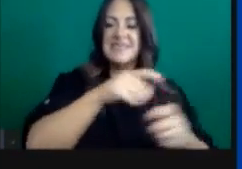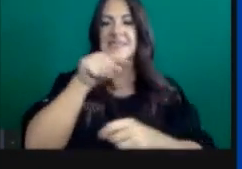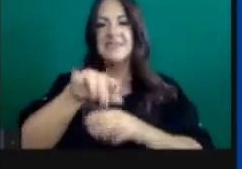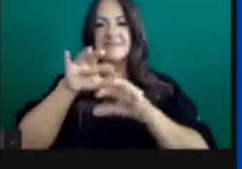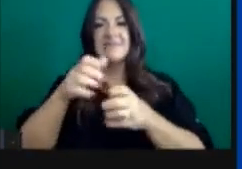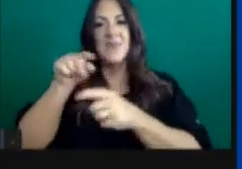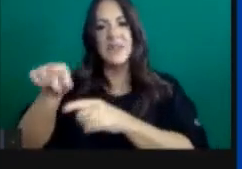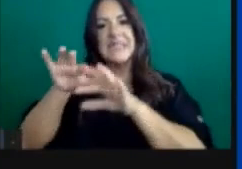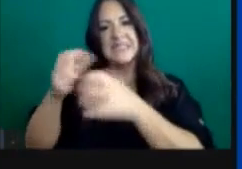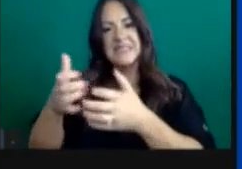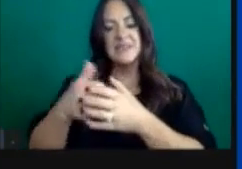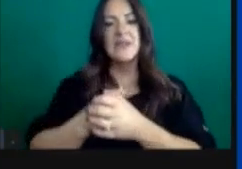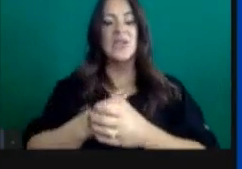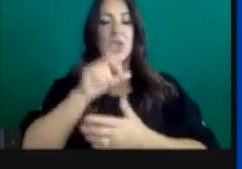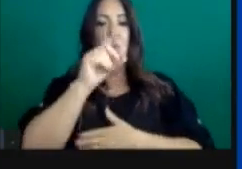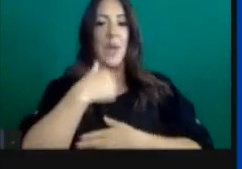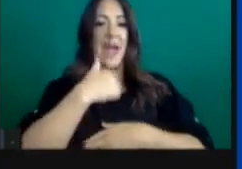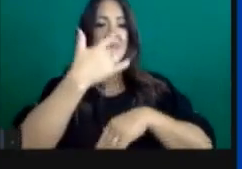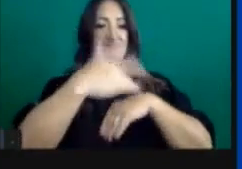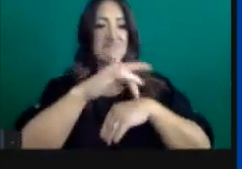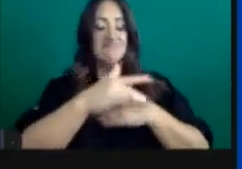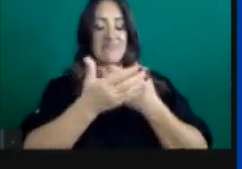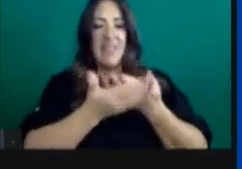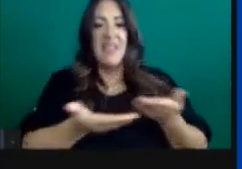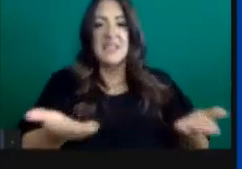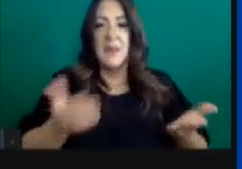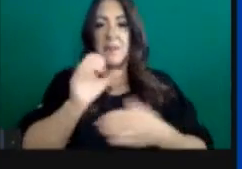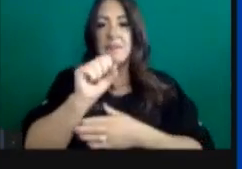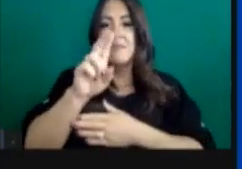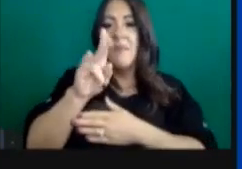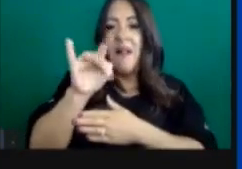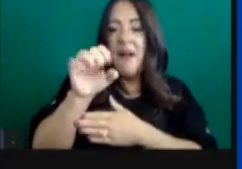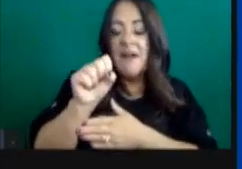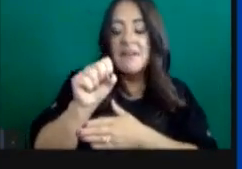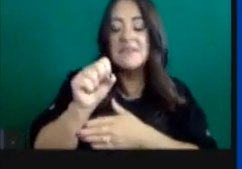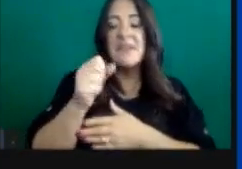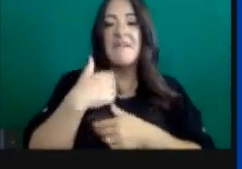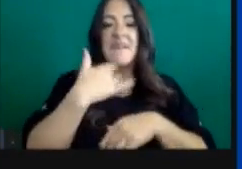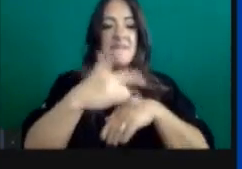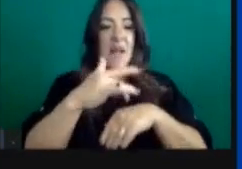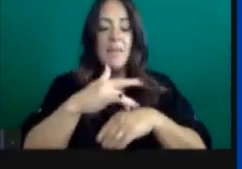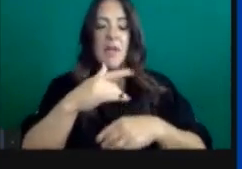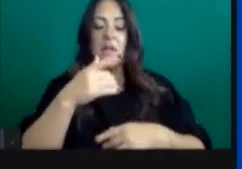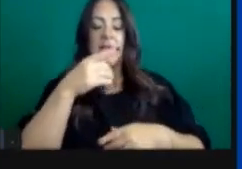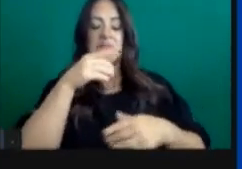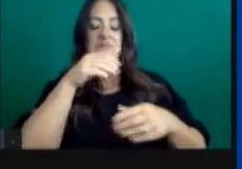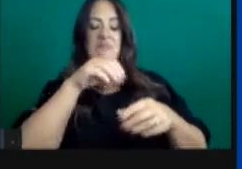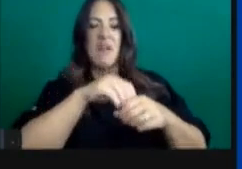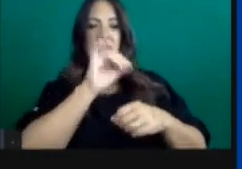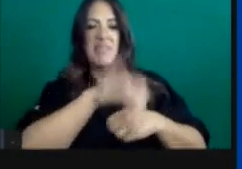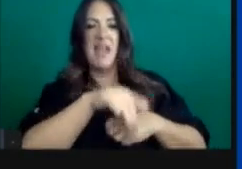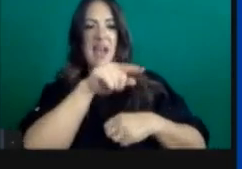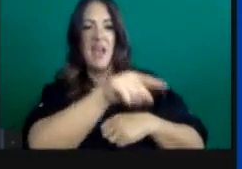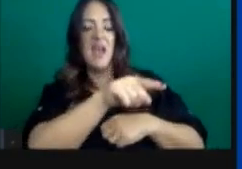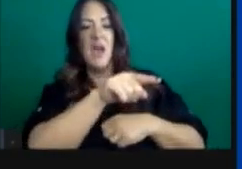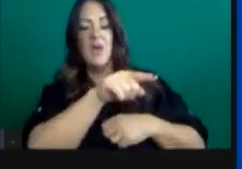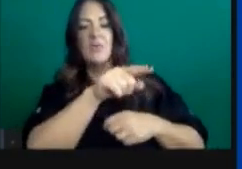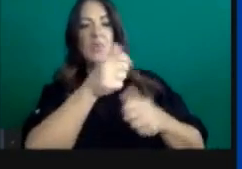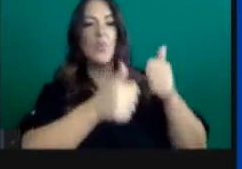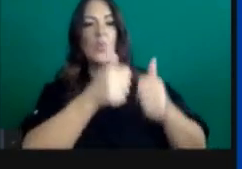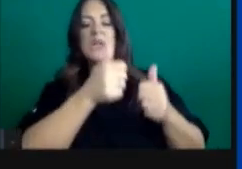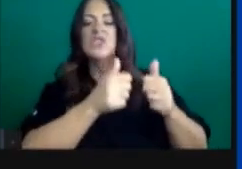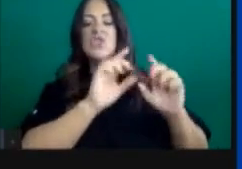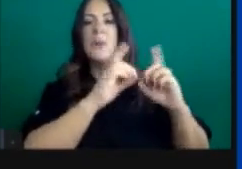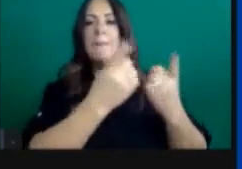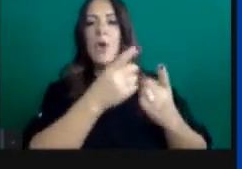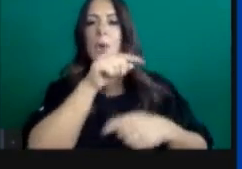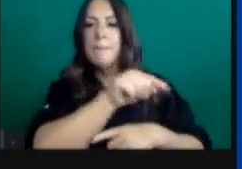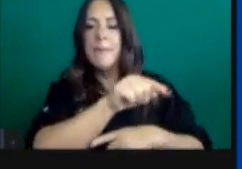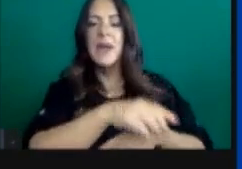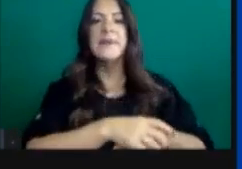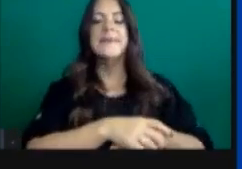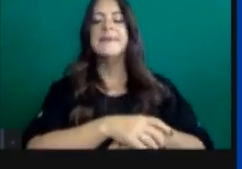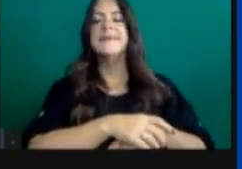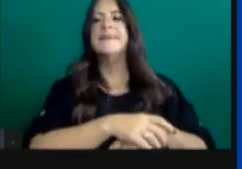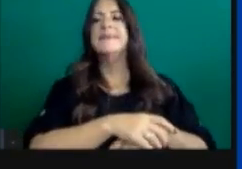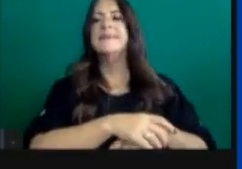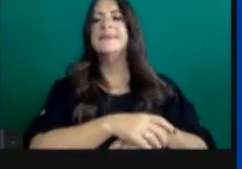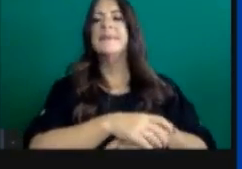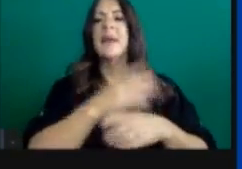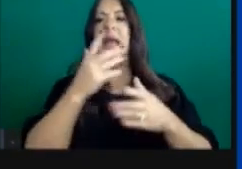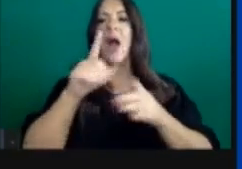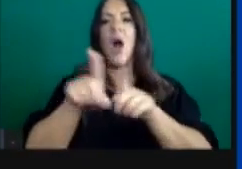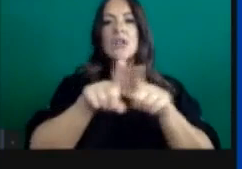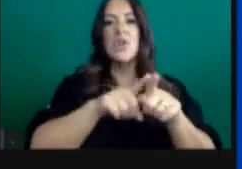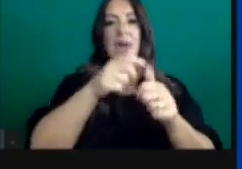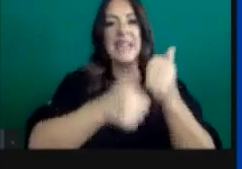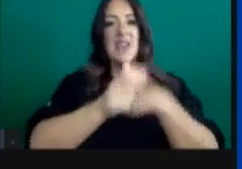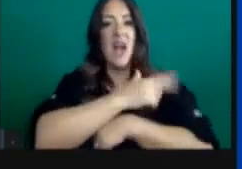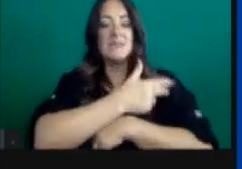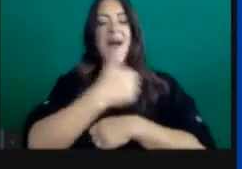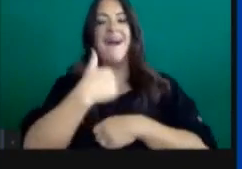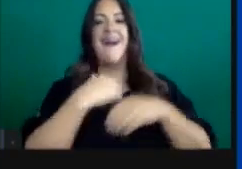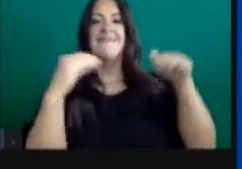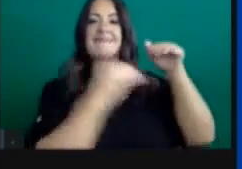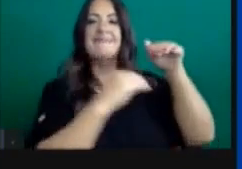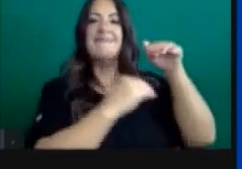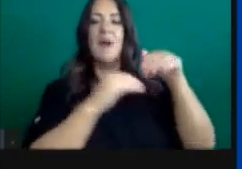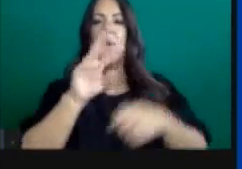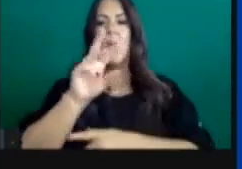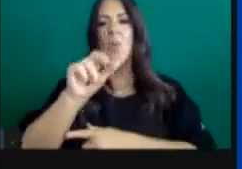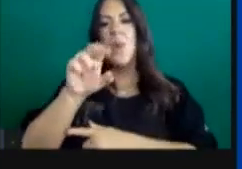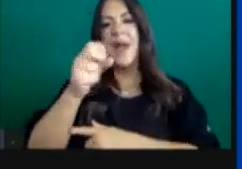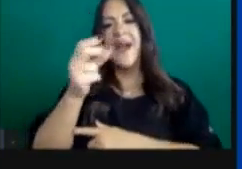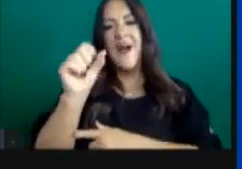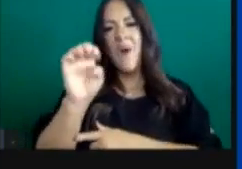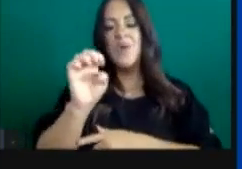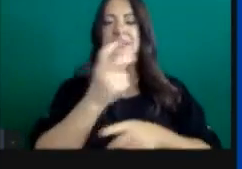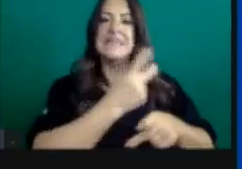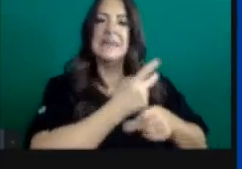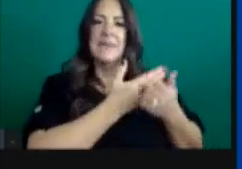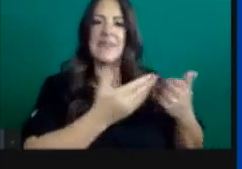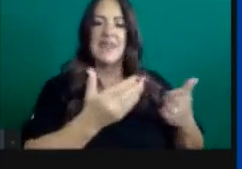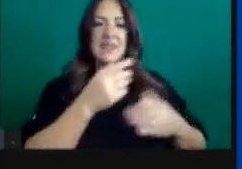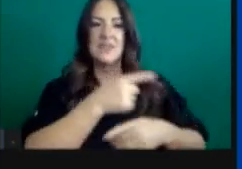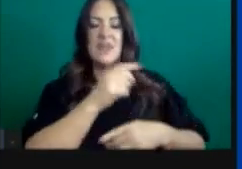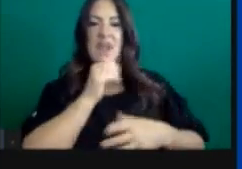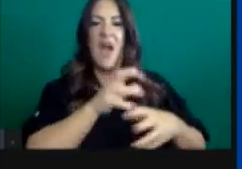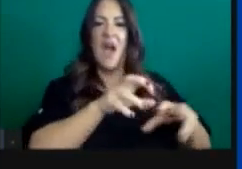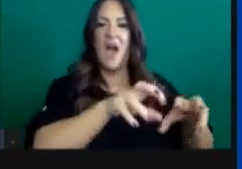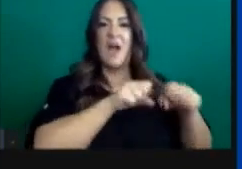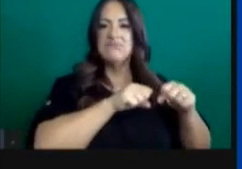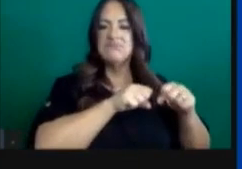STAFF USED IN EACH UNIT, SUPPLIES THAT ARE READILY AVAILABLE, AND THAT ARE AVAILABLE NOT JUST ON THE NURSING FLOOR, BUT ALSO IN THE WAREHOUSES OF EACH HOSPITAL.